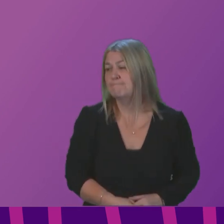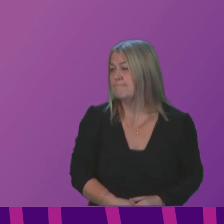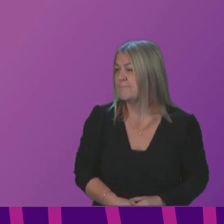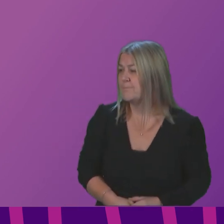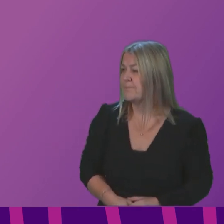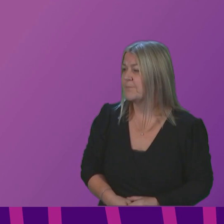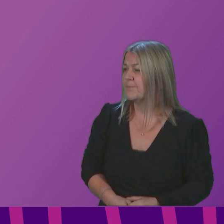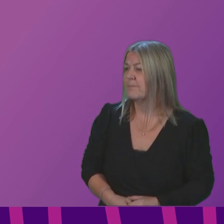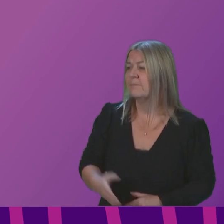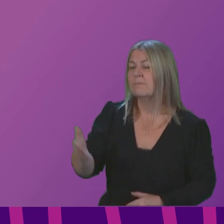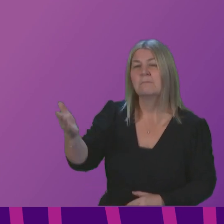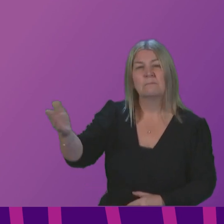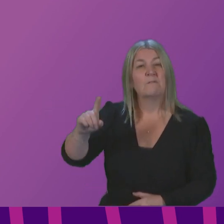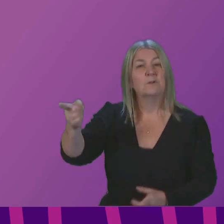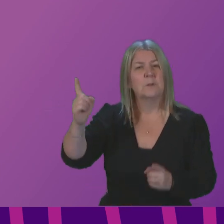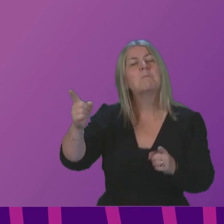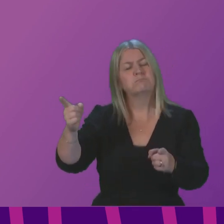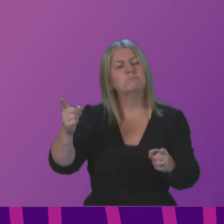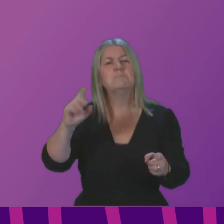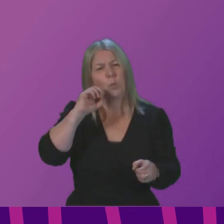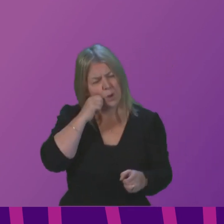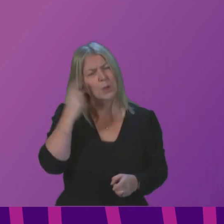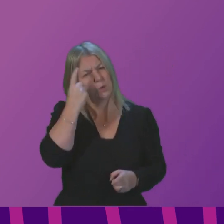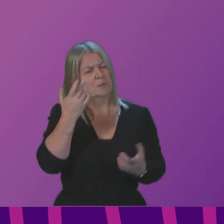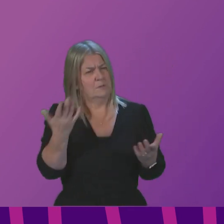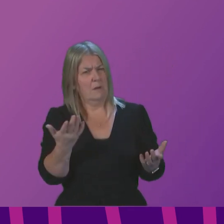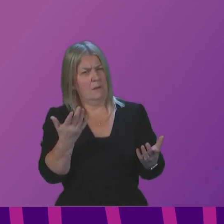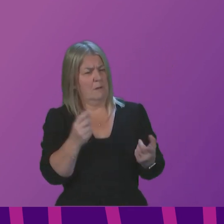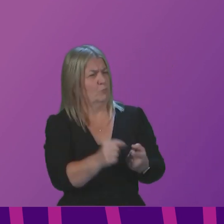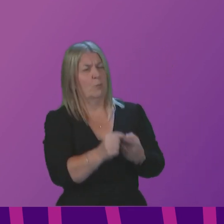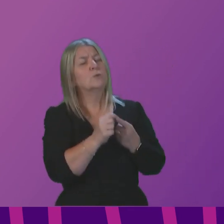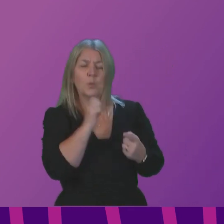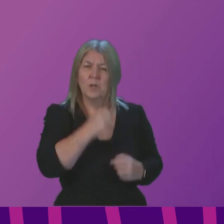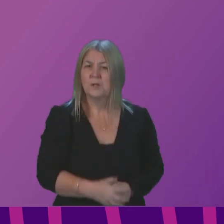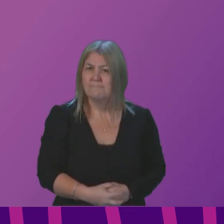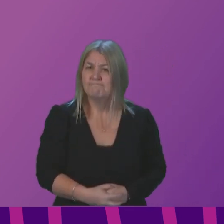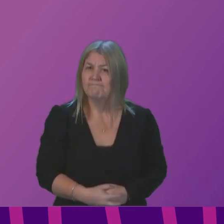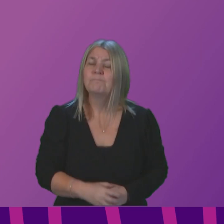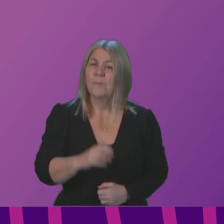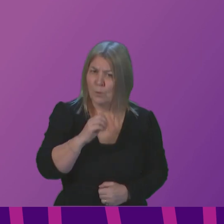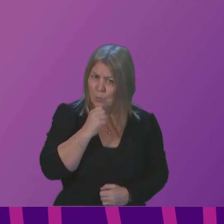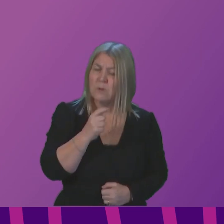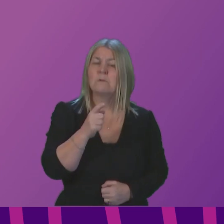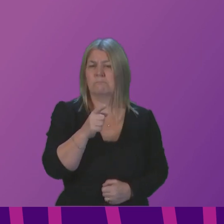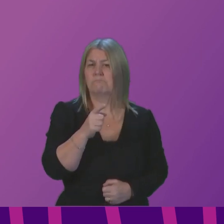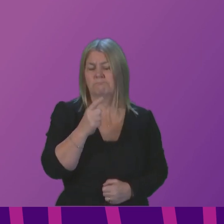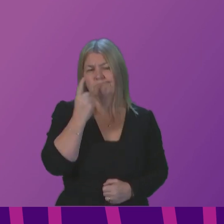I will consider any suggestions of that nature and will take Stuart McMillan’s suggestions into account.